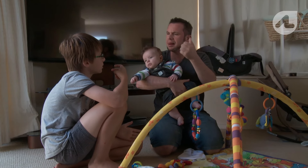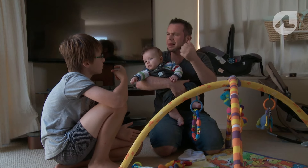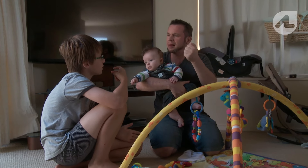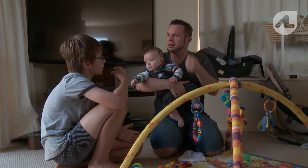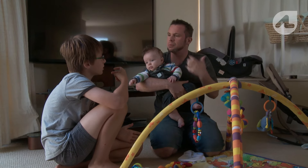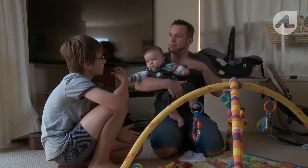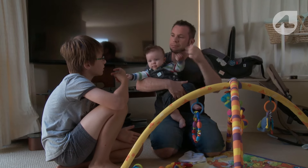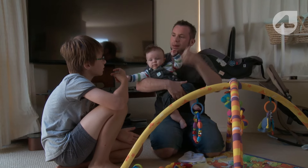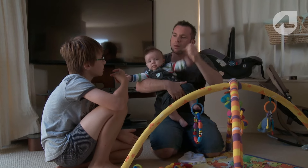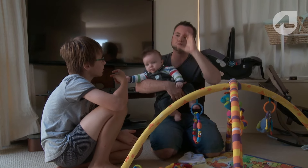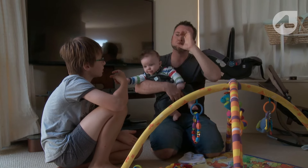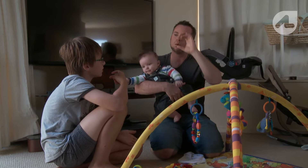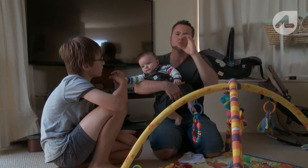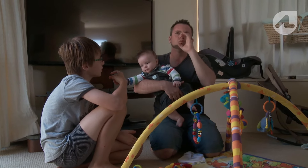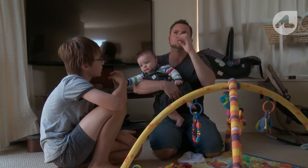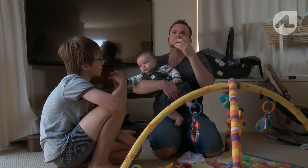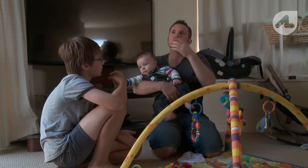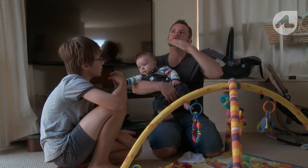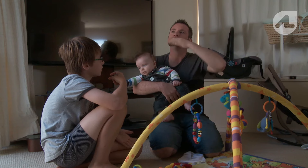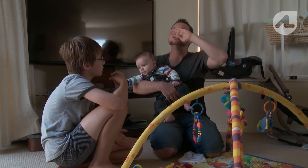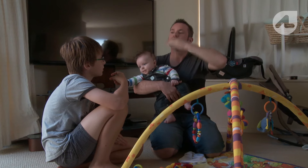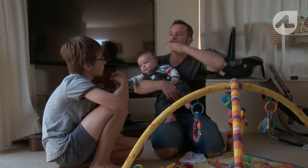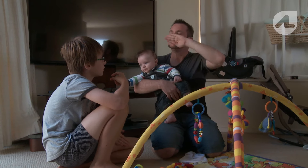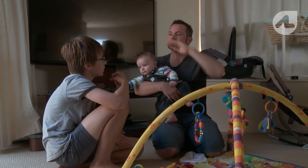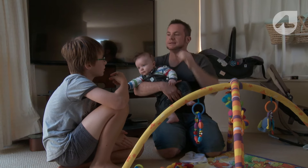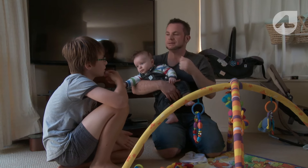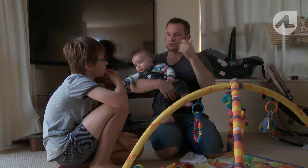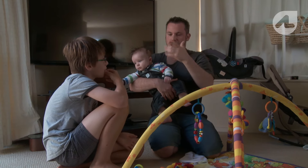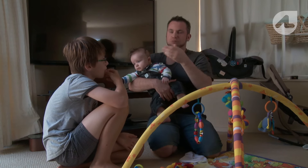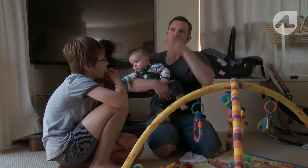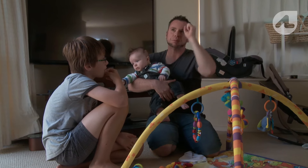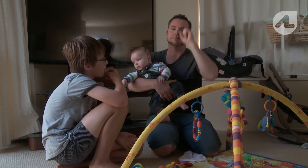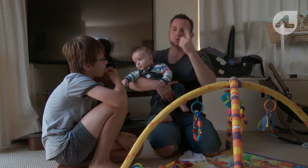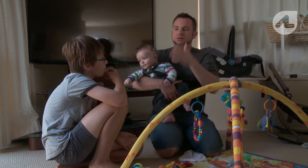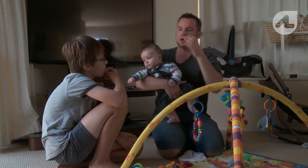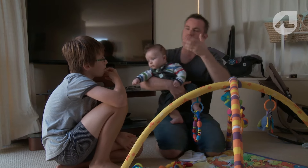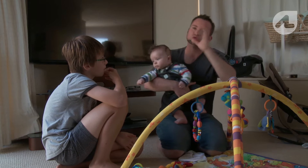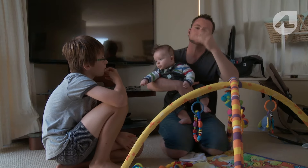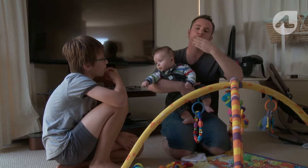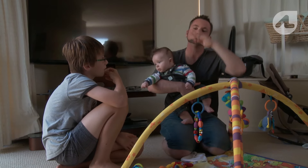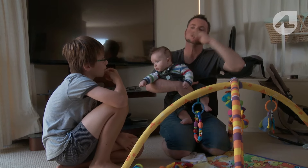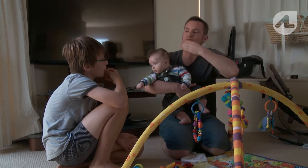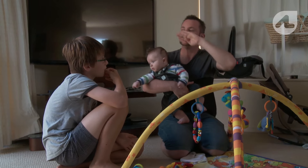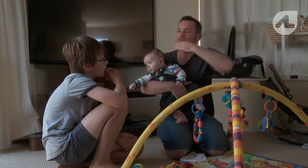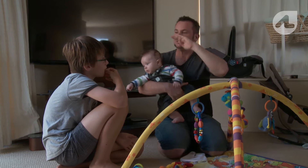You first signed "milk" like this...no like this. That's right, you signed it like this.